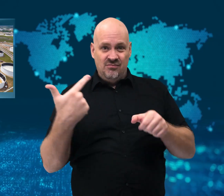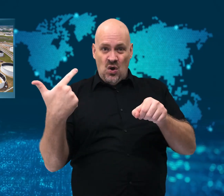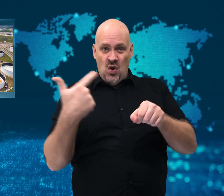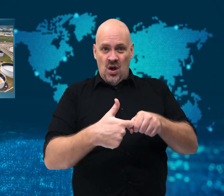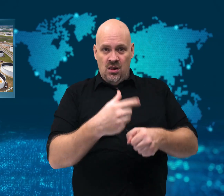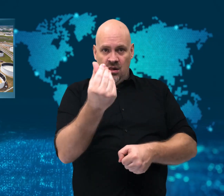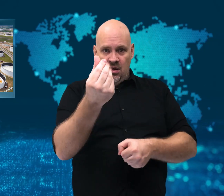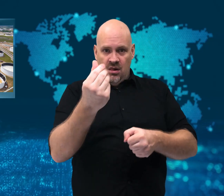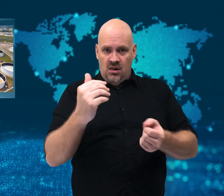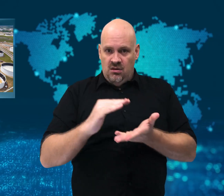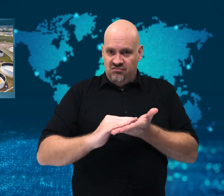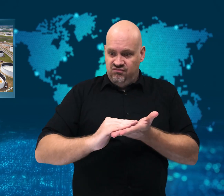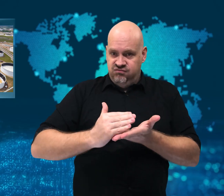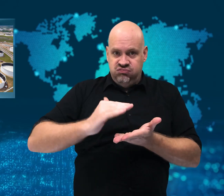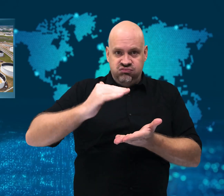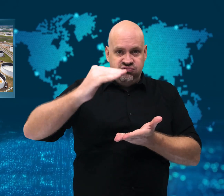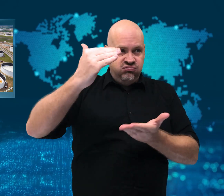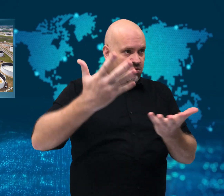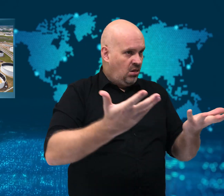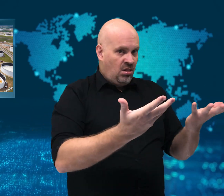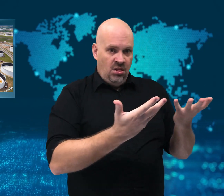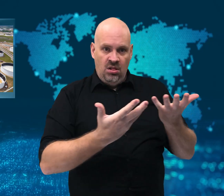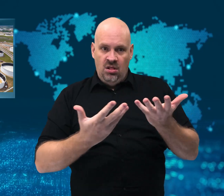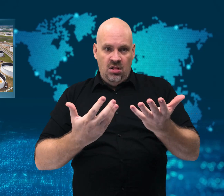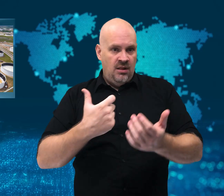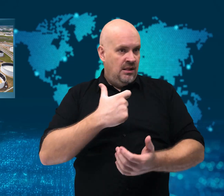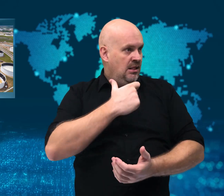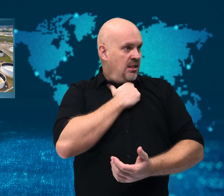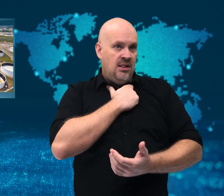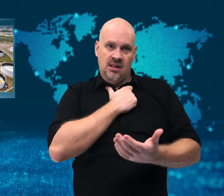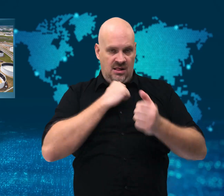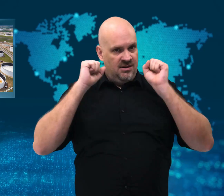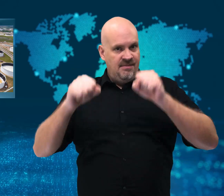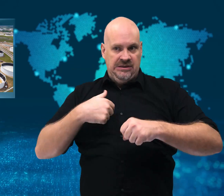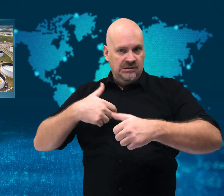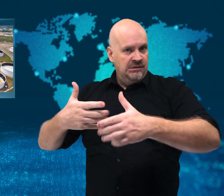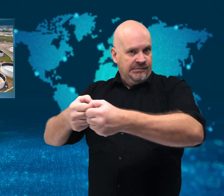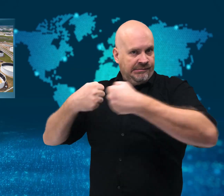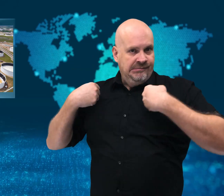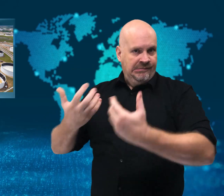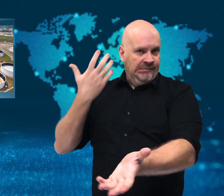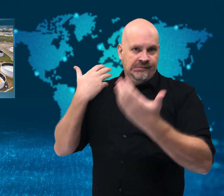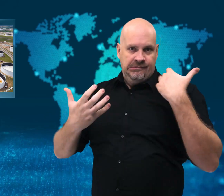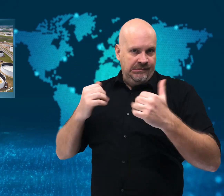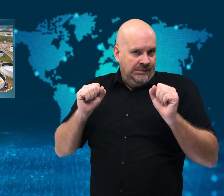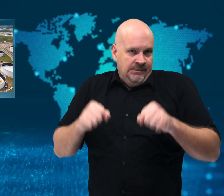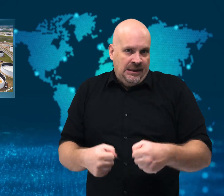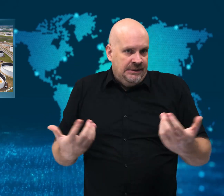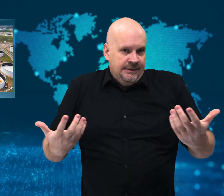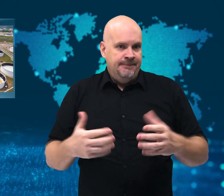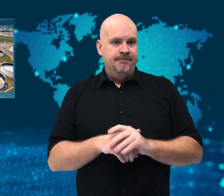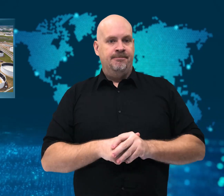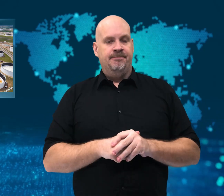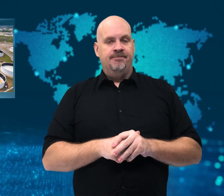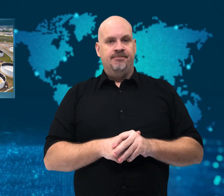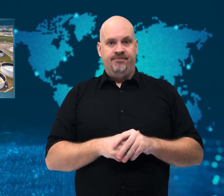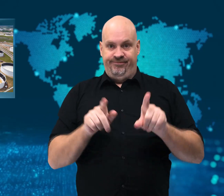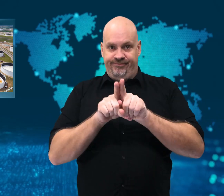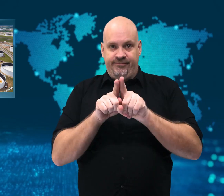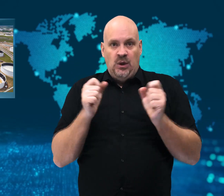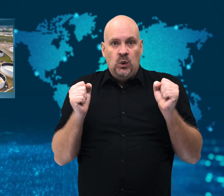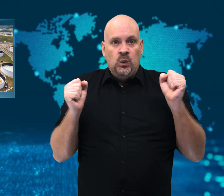oil from their inventories as inflation pushes the oil’s price higher.